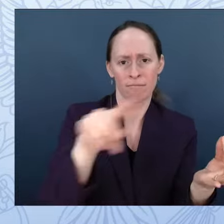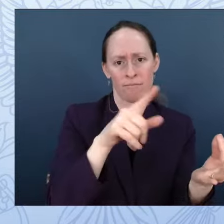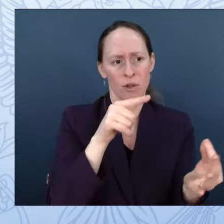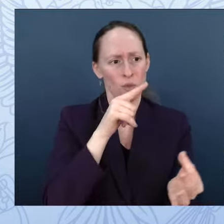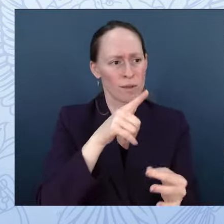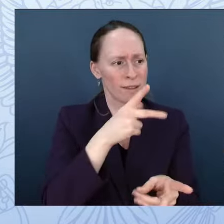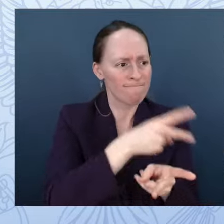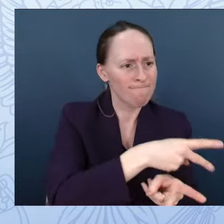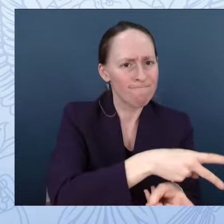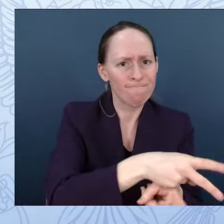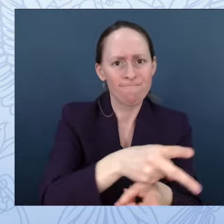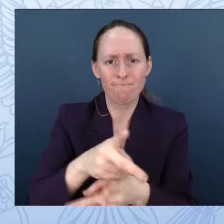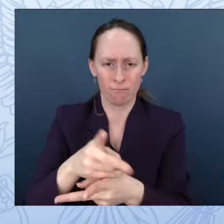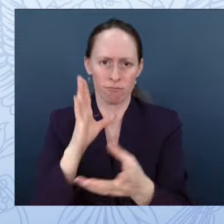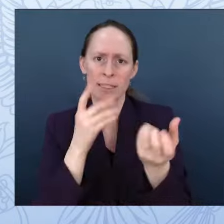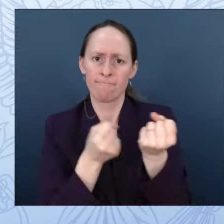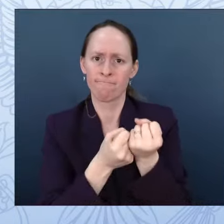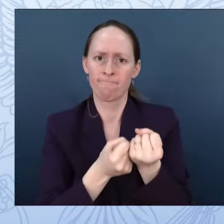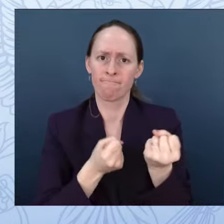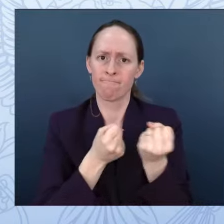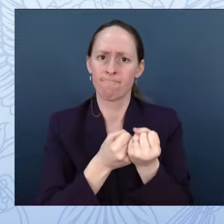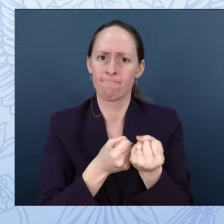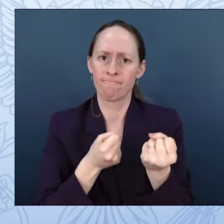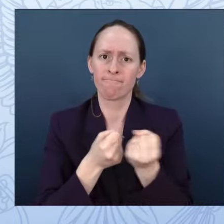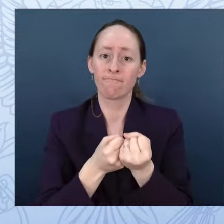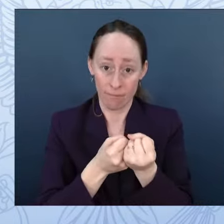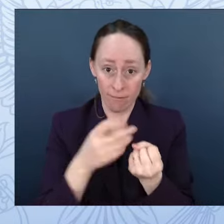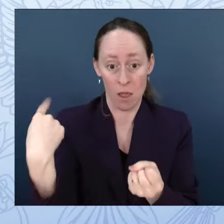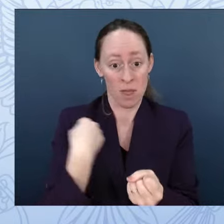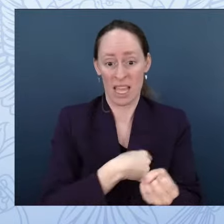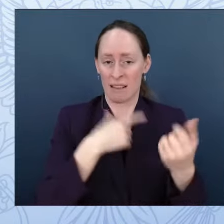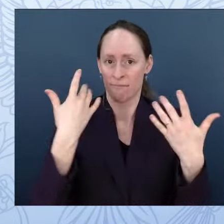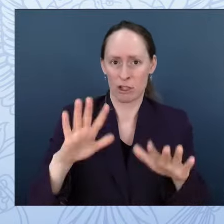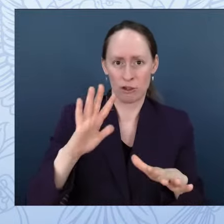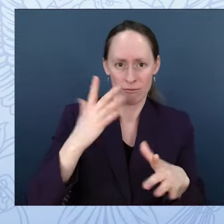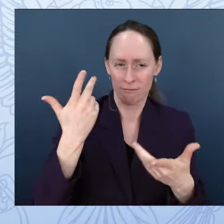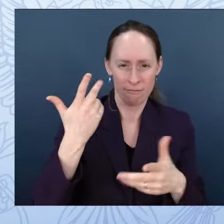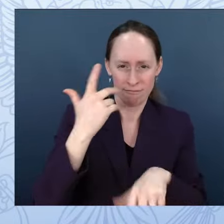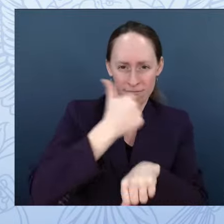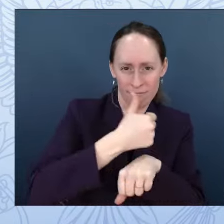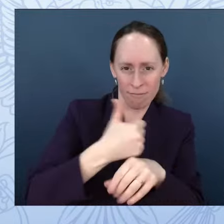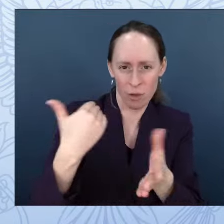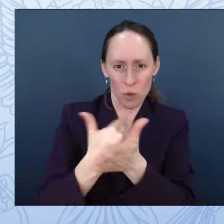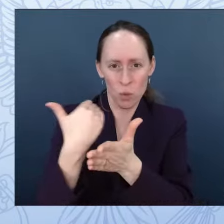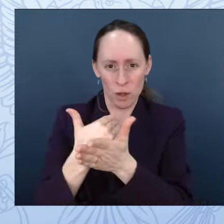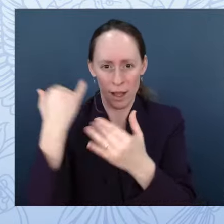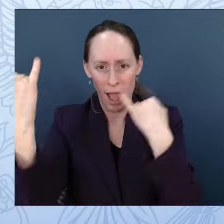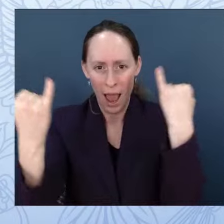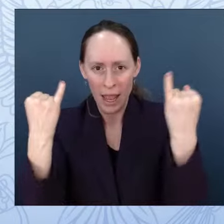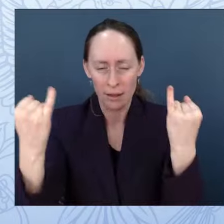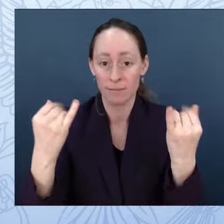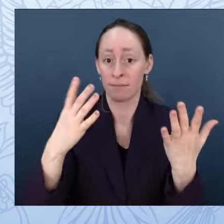detect, and treat cancer, but also making sure that the tools we have and those we develop along the way reach more Americans.